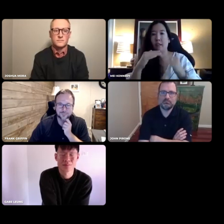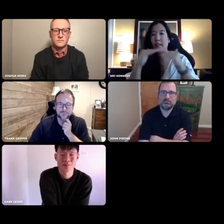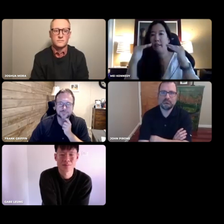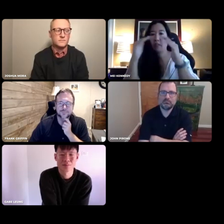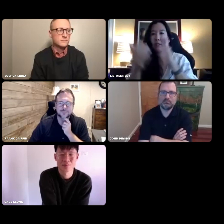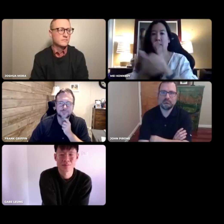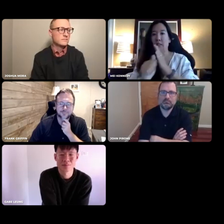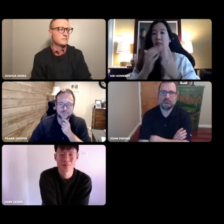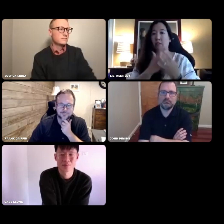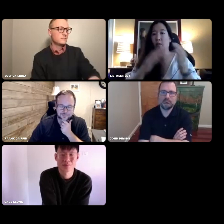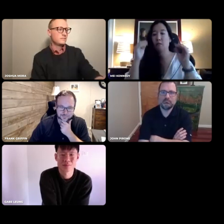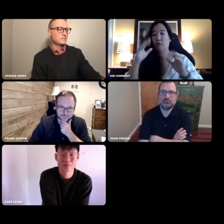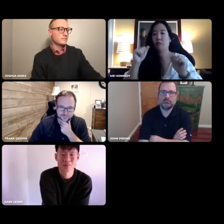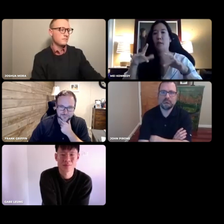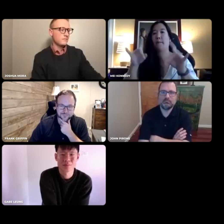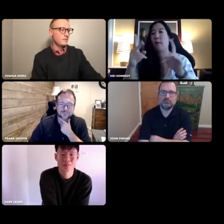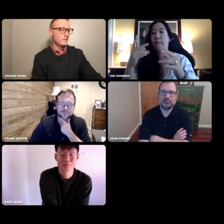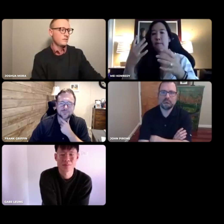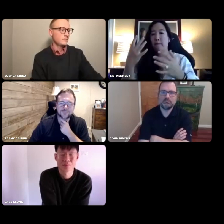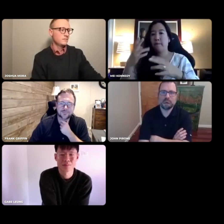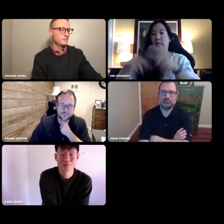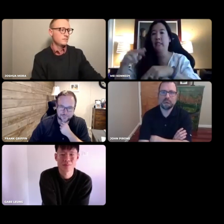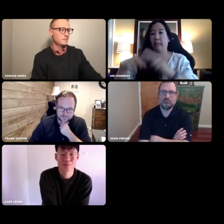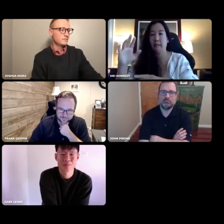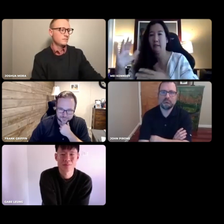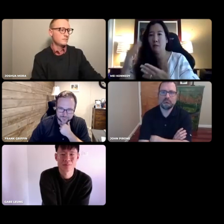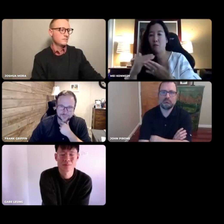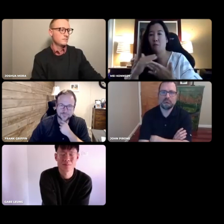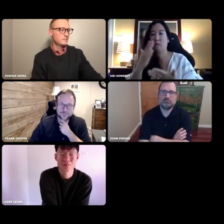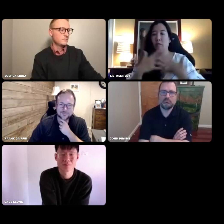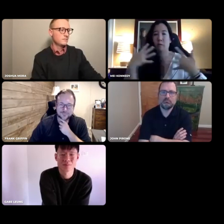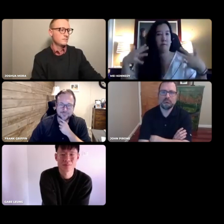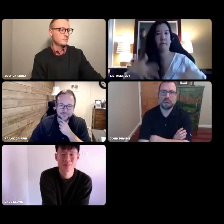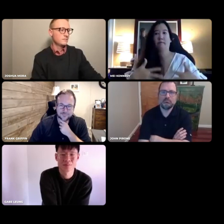There are different levels of skills among students.